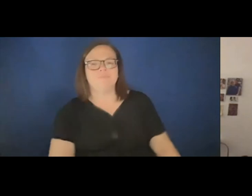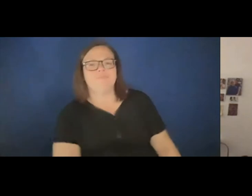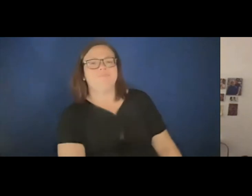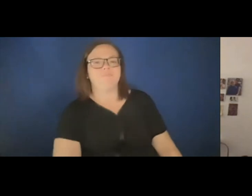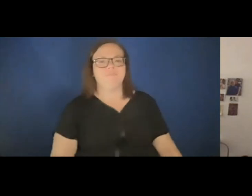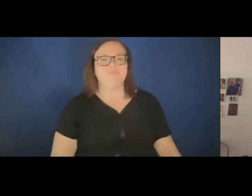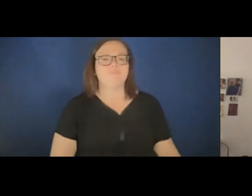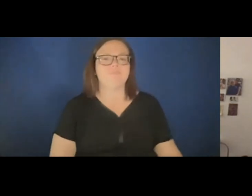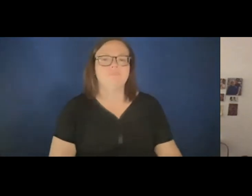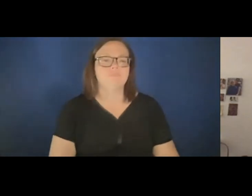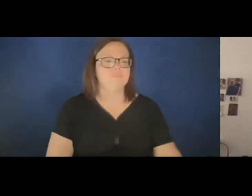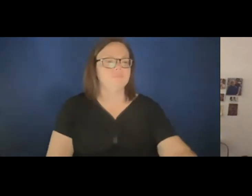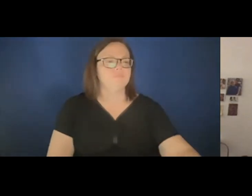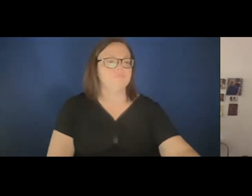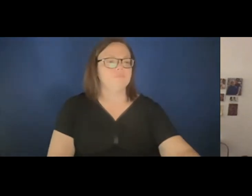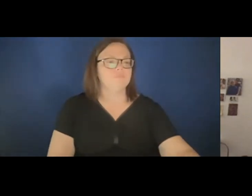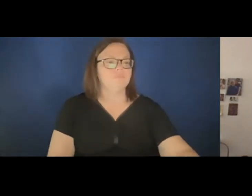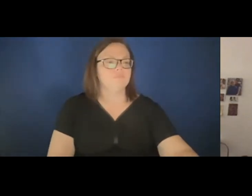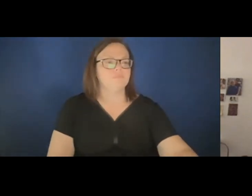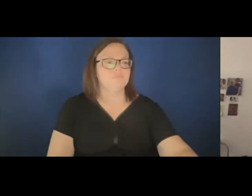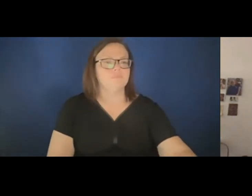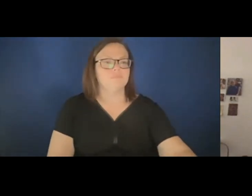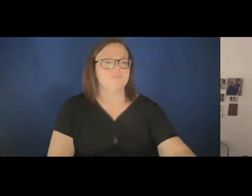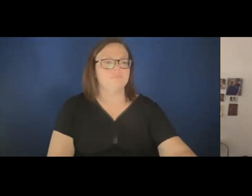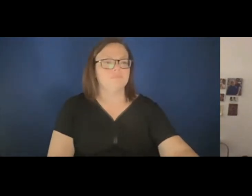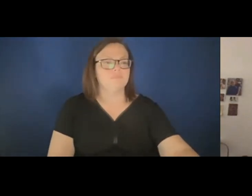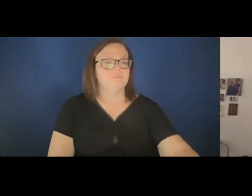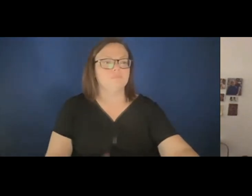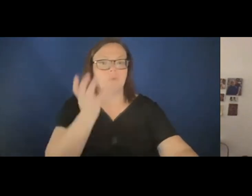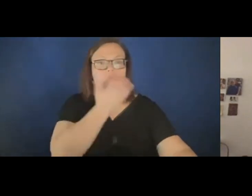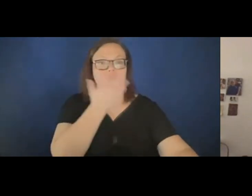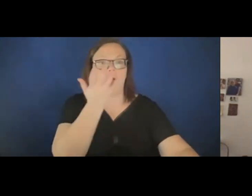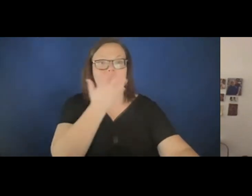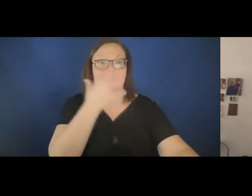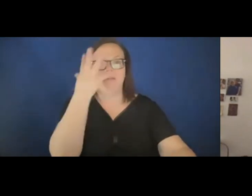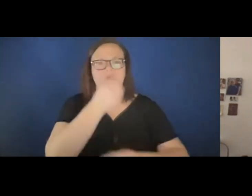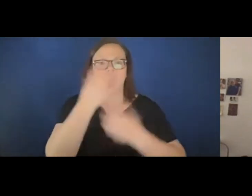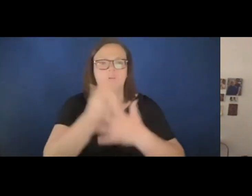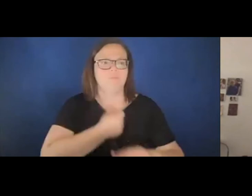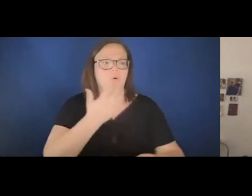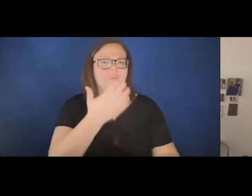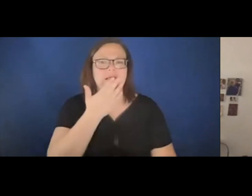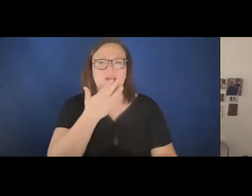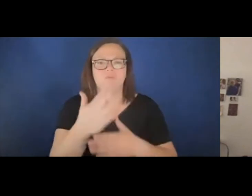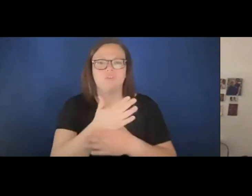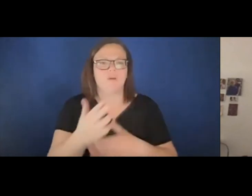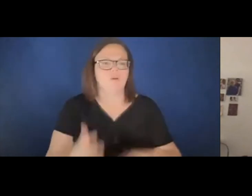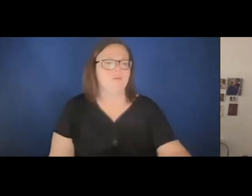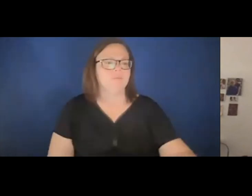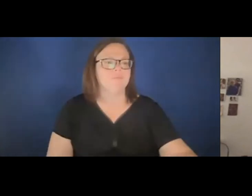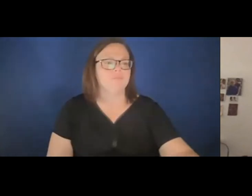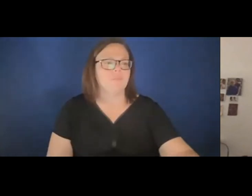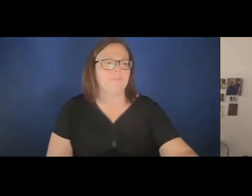Wow, that's such a gorgeous poem. Thank you for sharing that. I love cooking poems, I